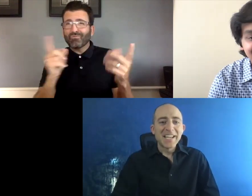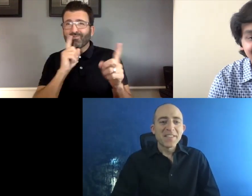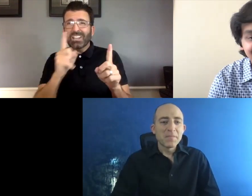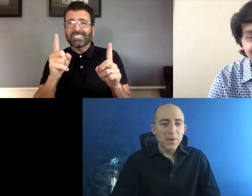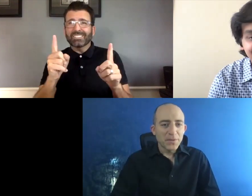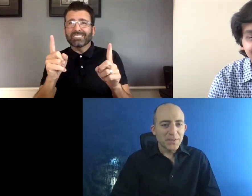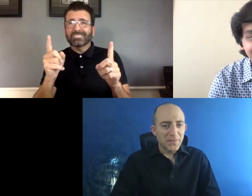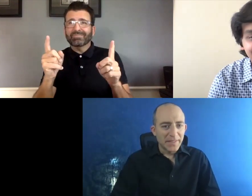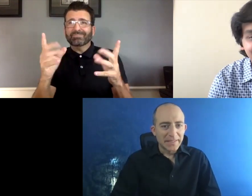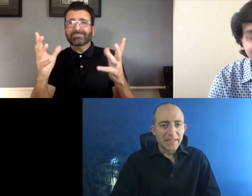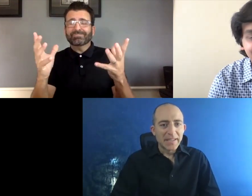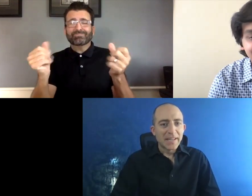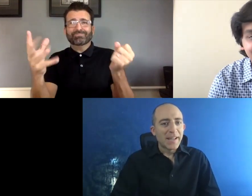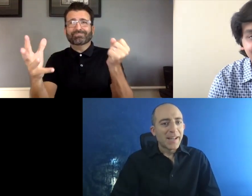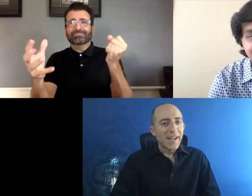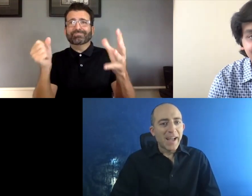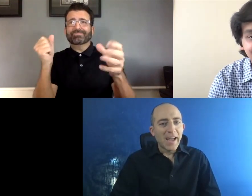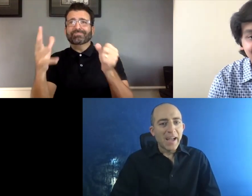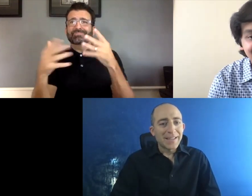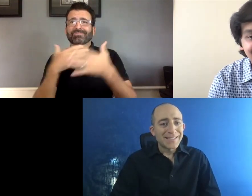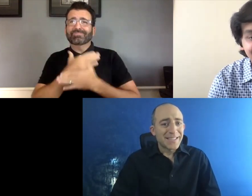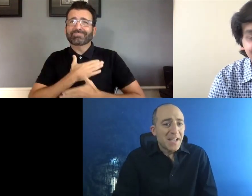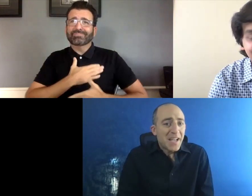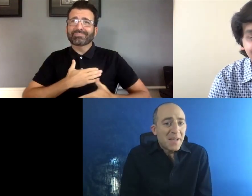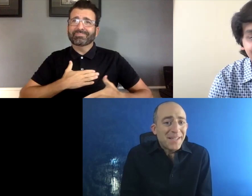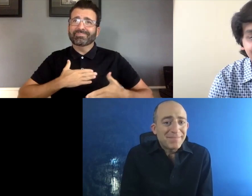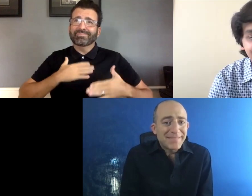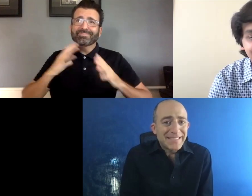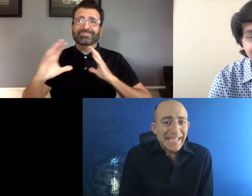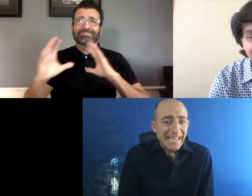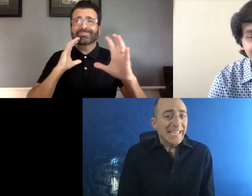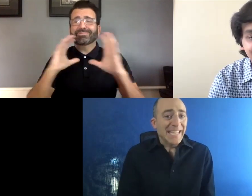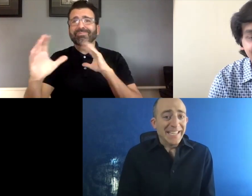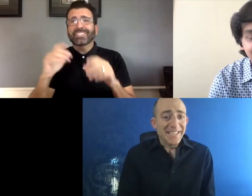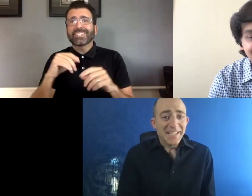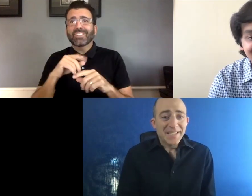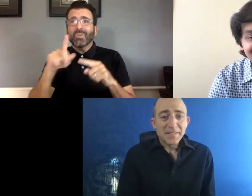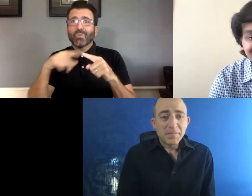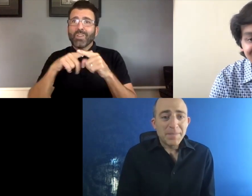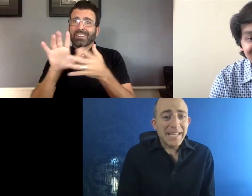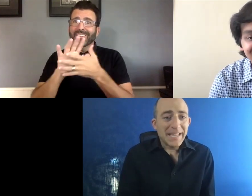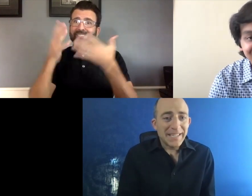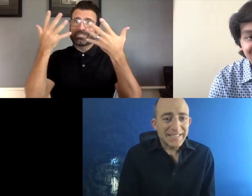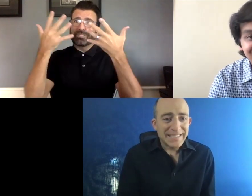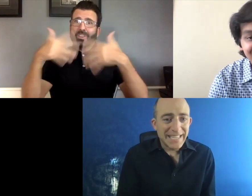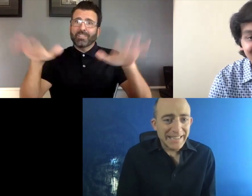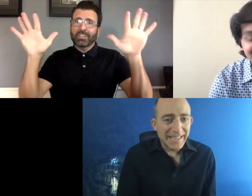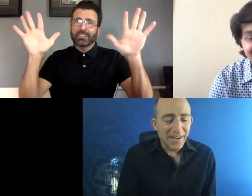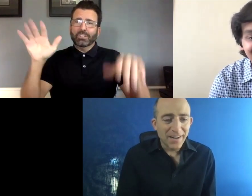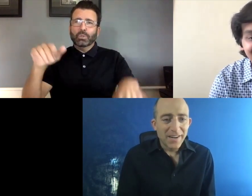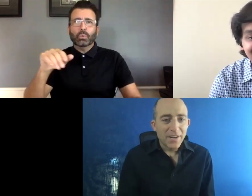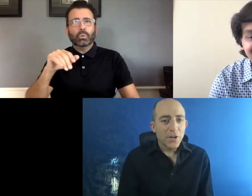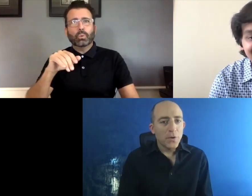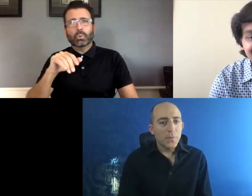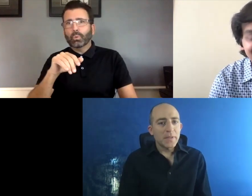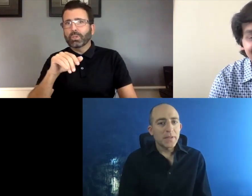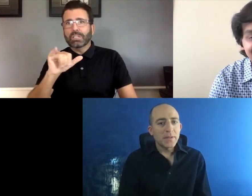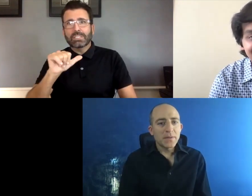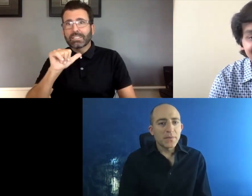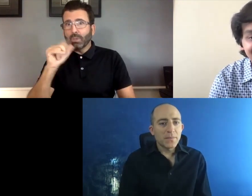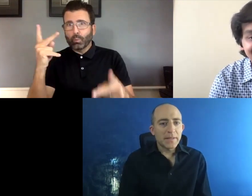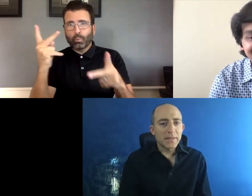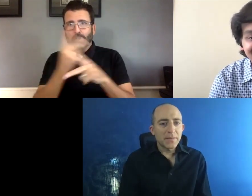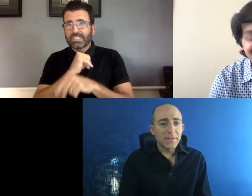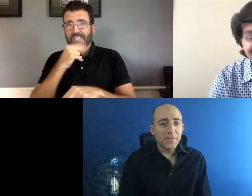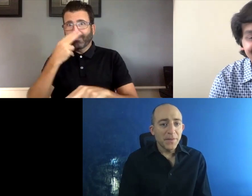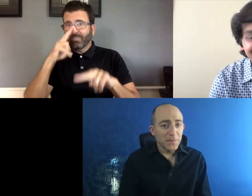the most fun - I mean signing, being on set there. You know when the, when the film was